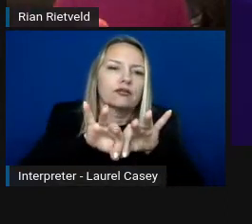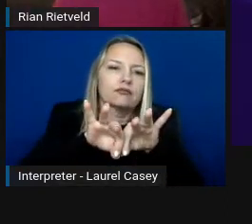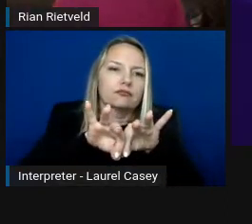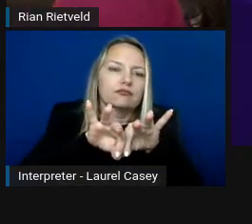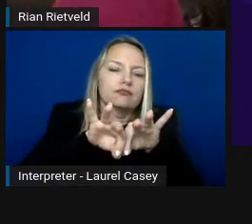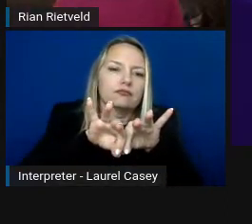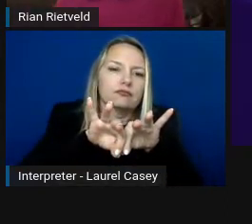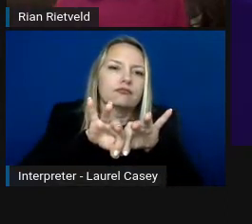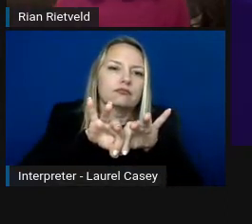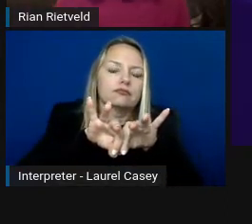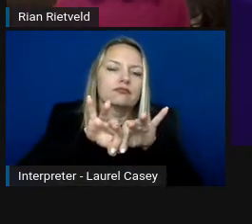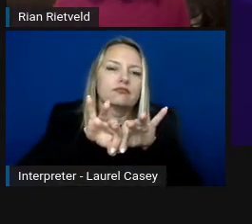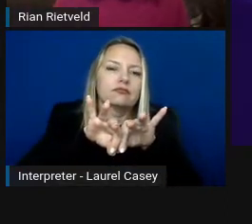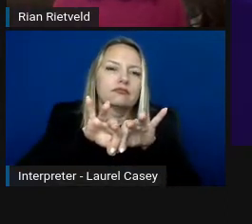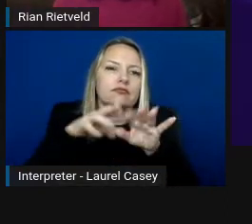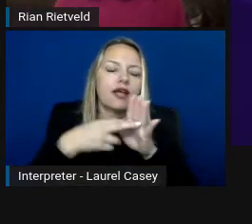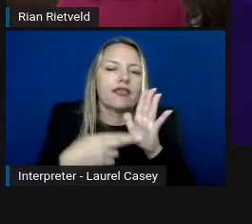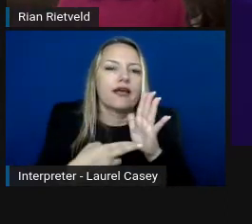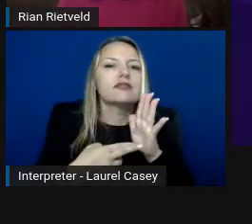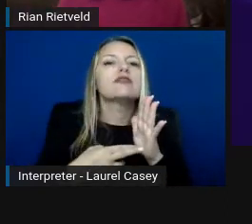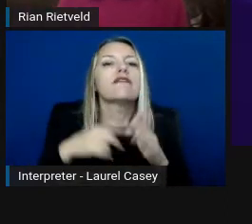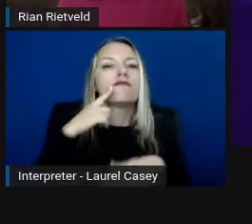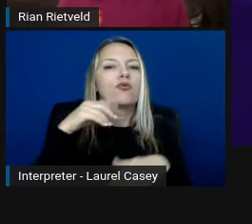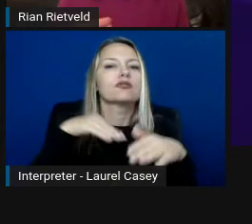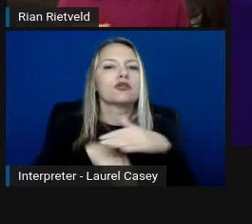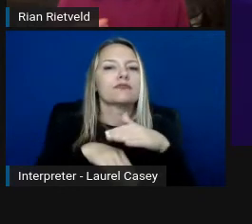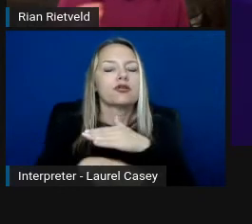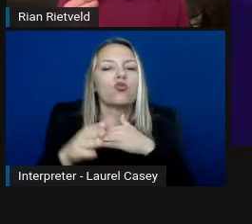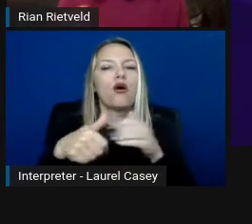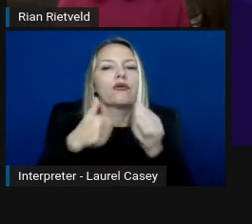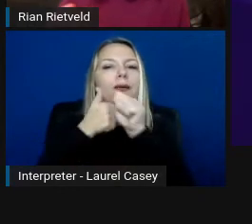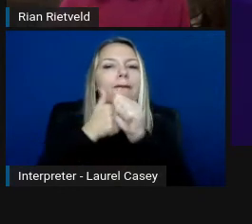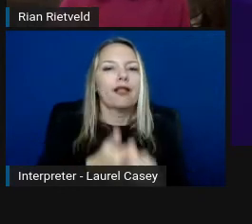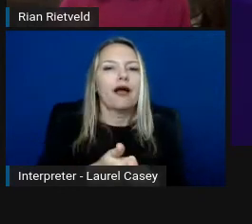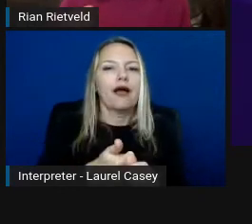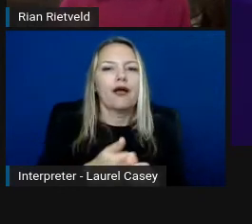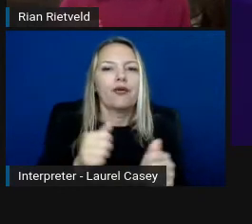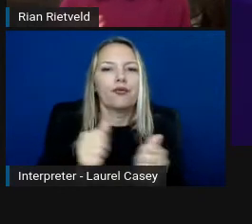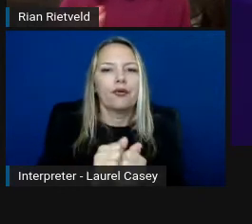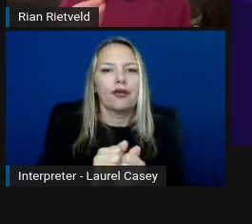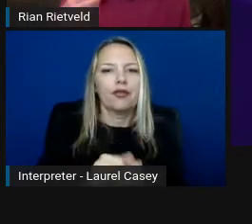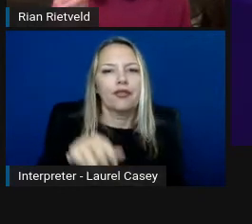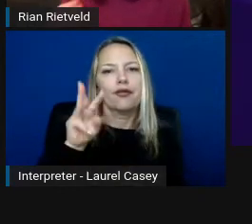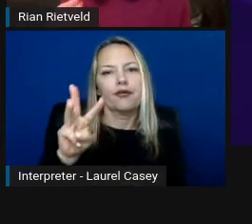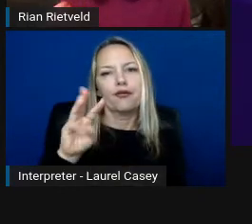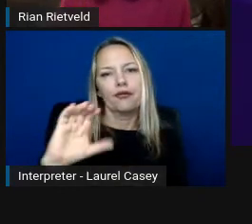For accessibility, we want to comply to WCAG version 2.1